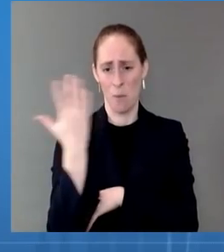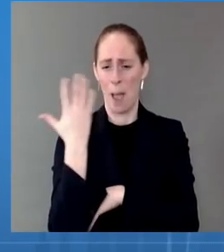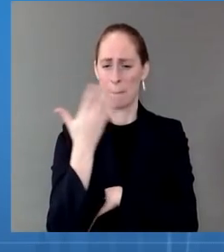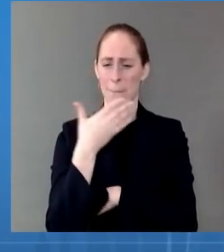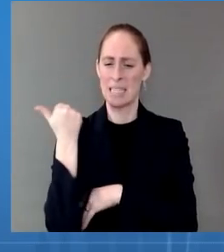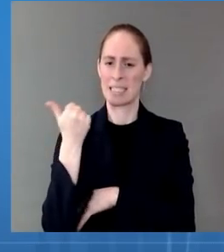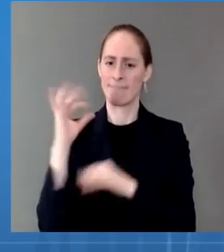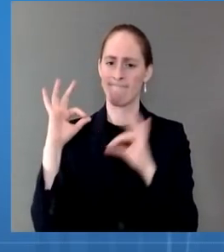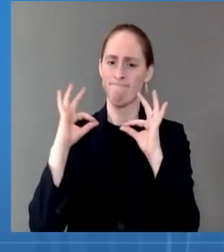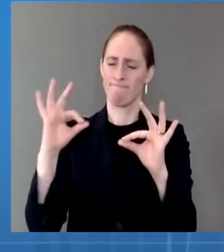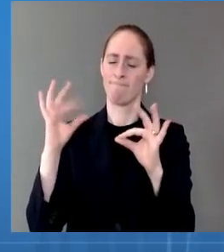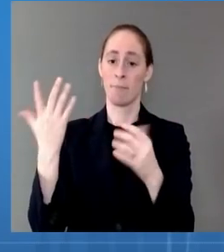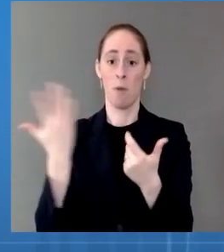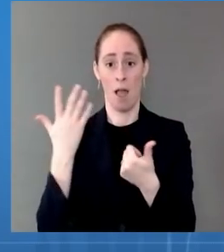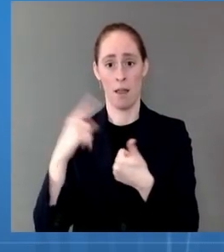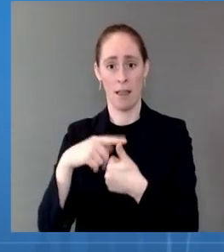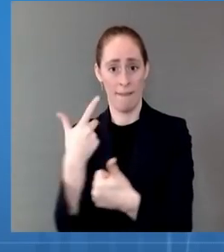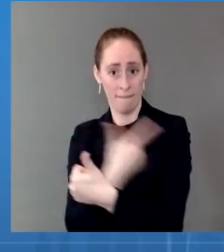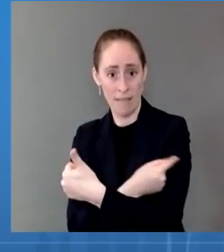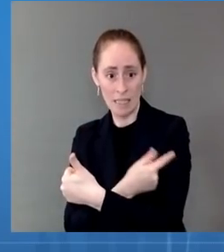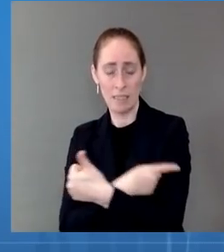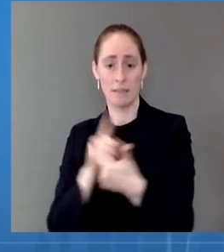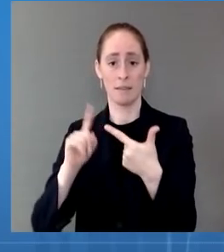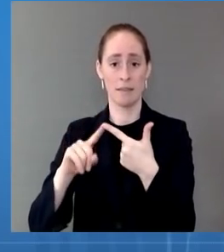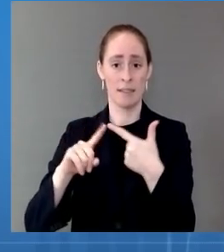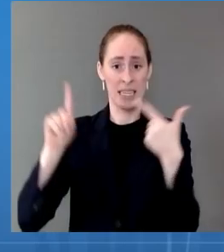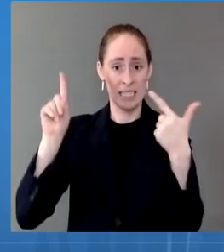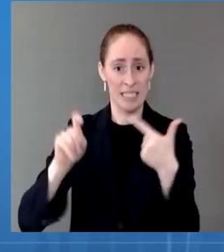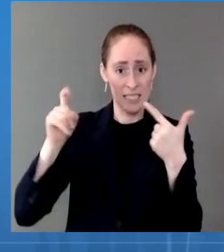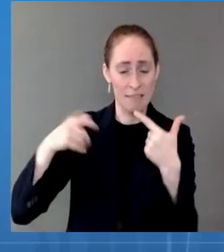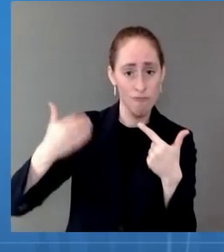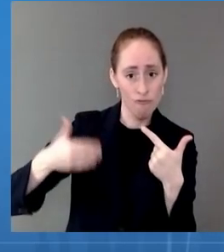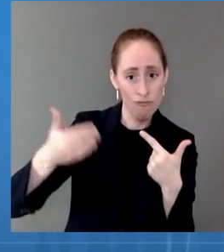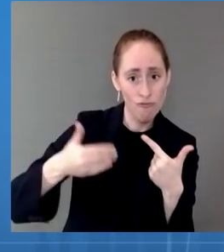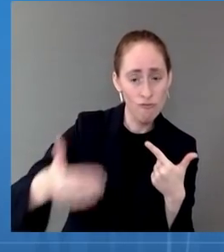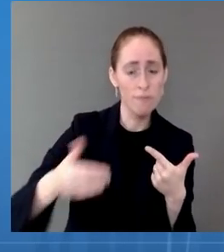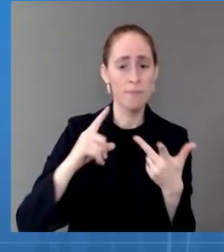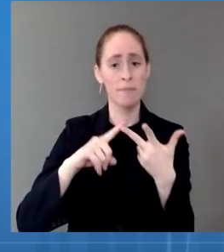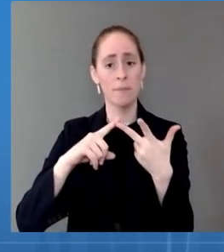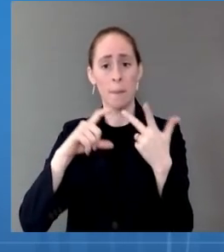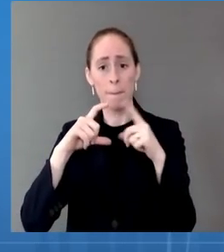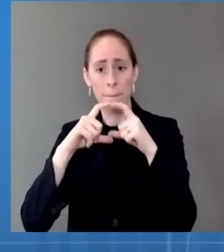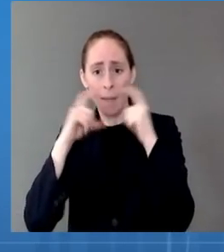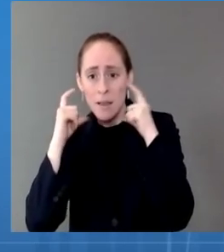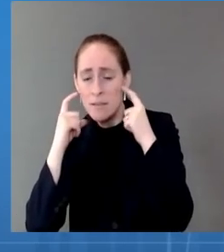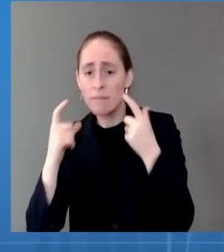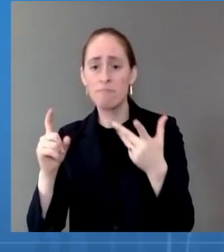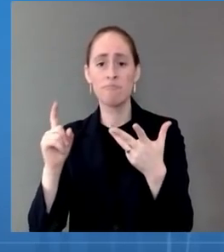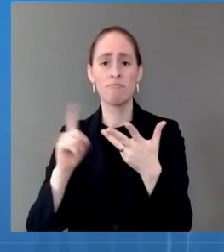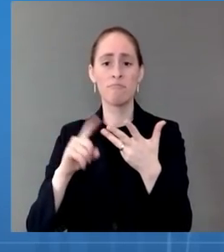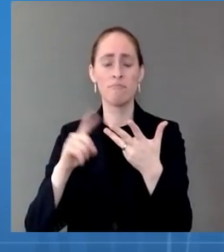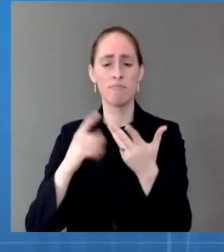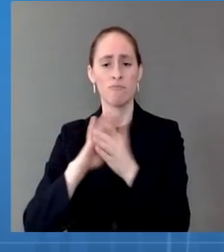washing our hands work and proper ventilation works. I'm confident that we can do all our part